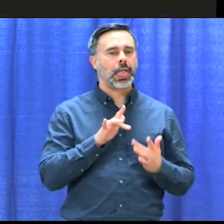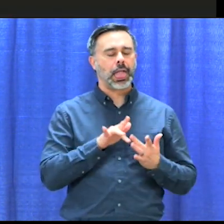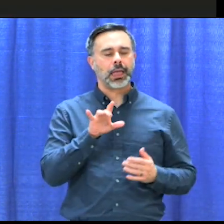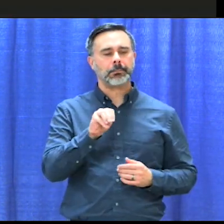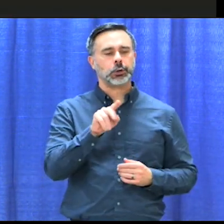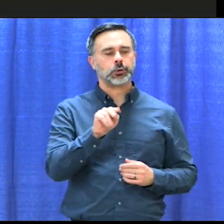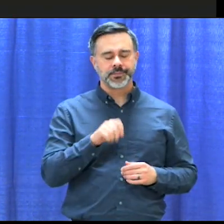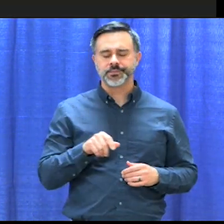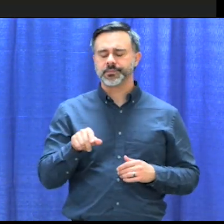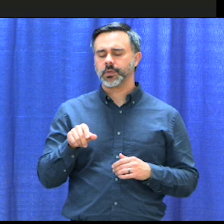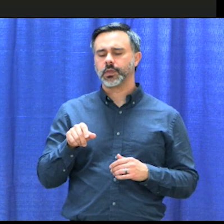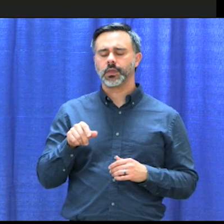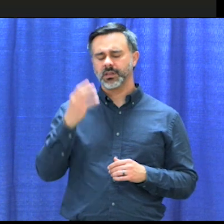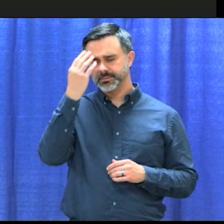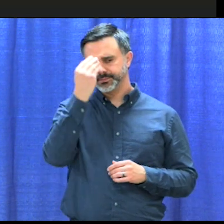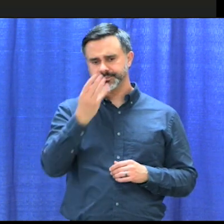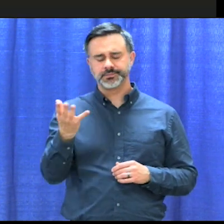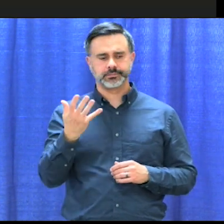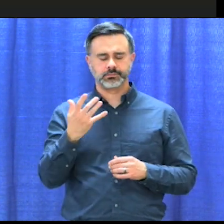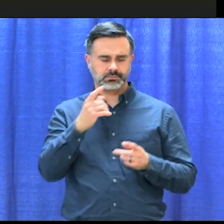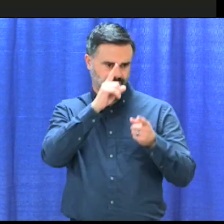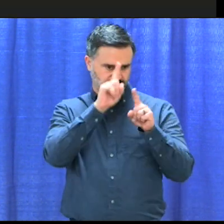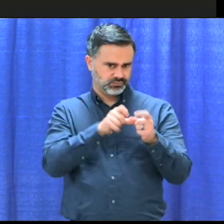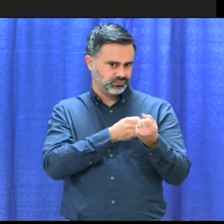I just want to align myself with the comments made by Senator McGuire.